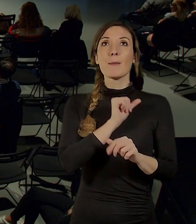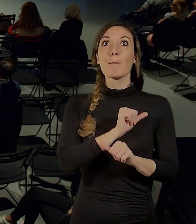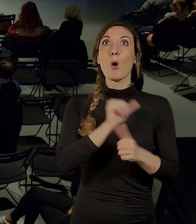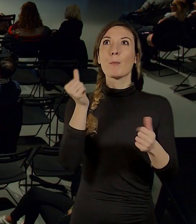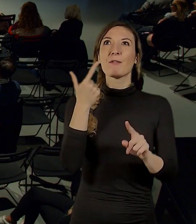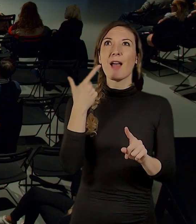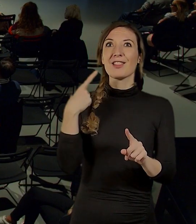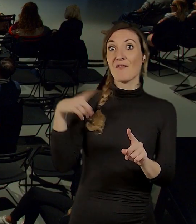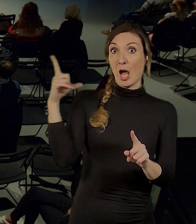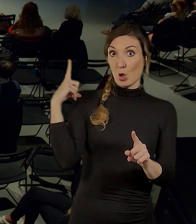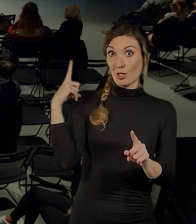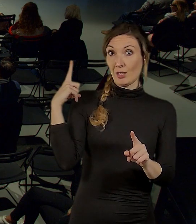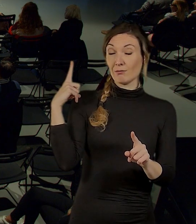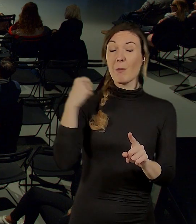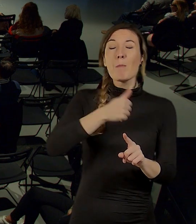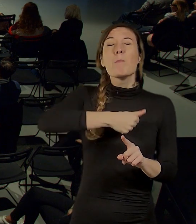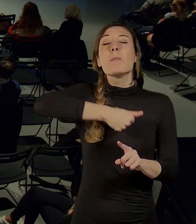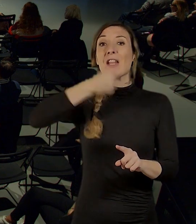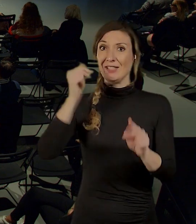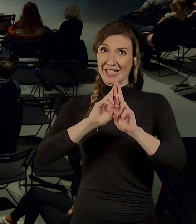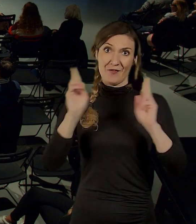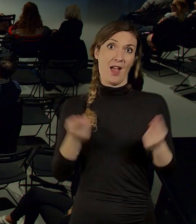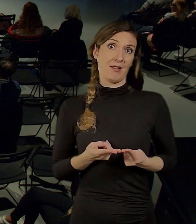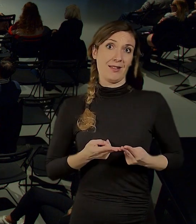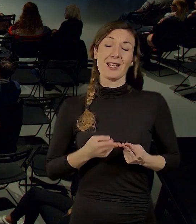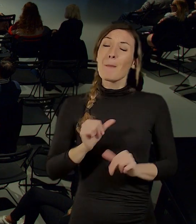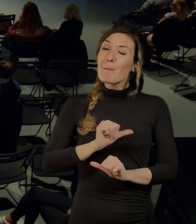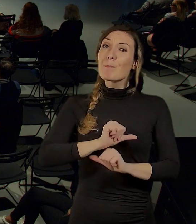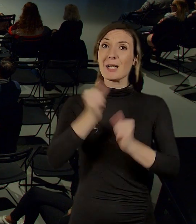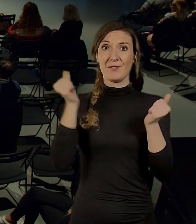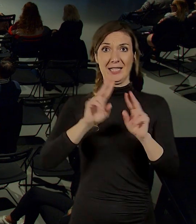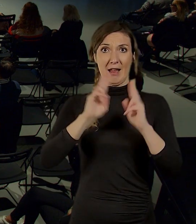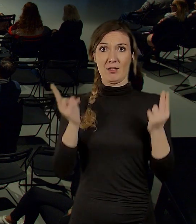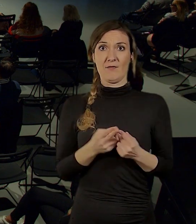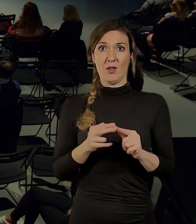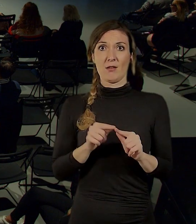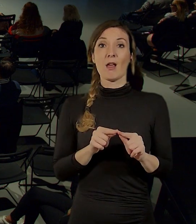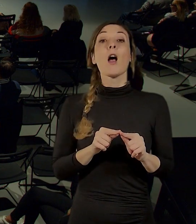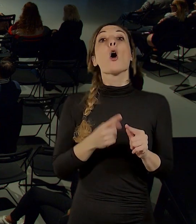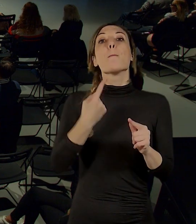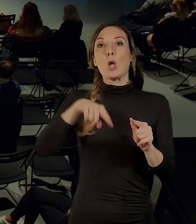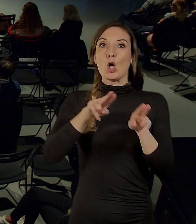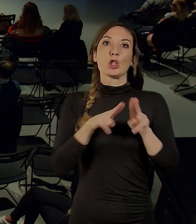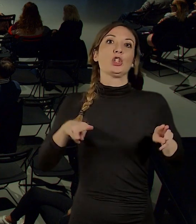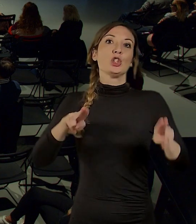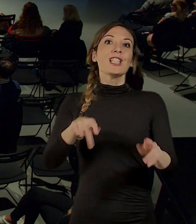Subsequently, we started using it for less important building structures. And currently we are already using it for vertical non-load-bearing elements.